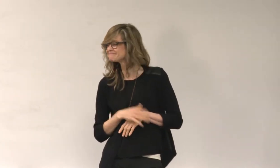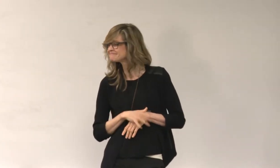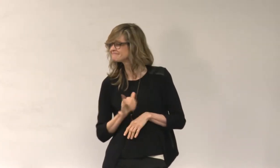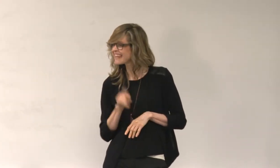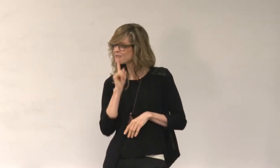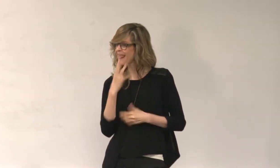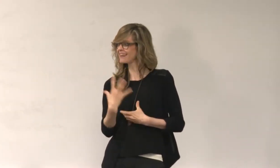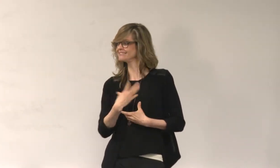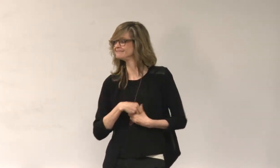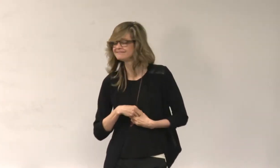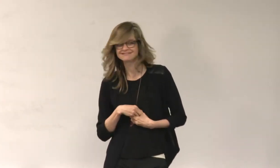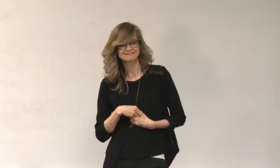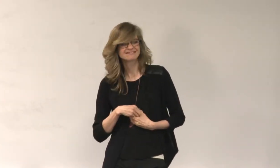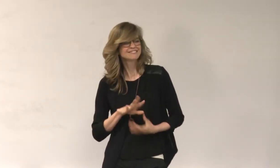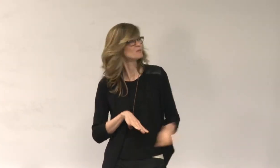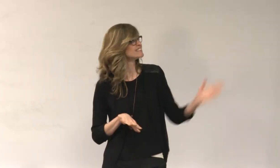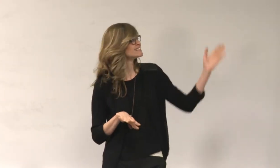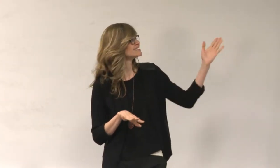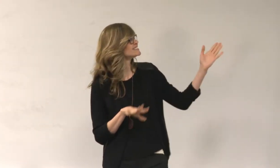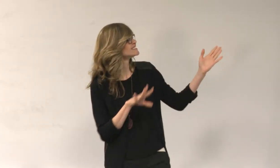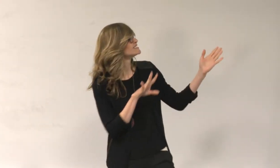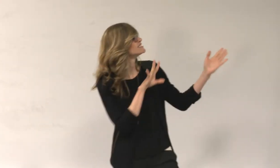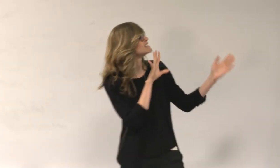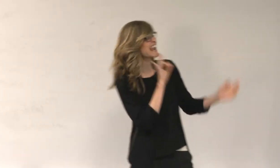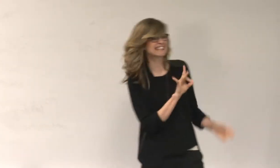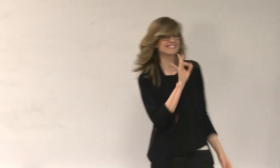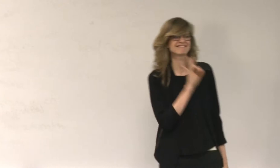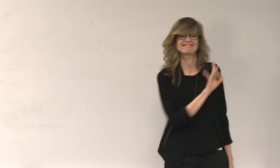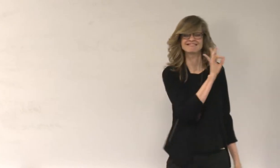AND I ABSOLUTELY INTERNALIZED THAT. I WAS 8 YEARS OLD AT THAT TIME.